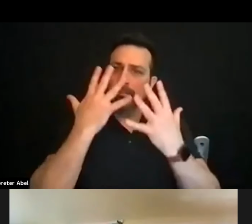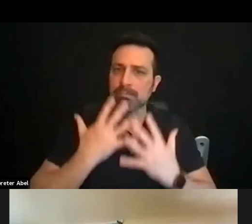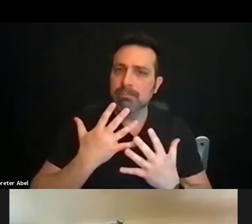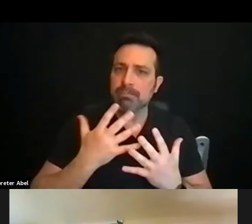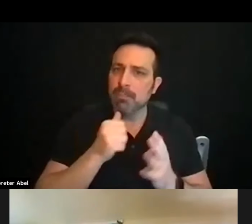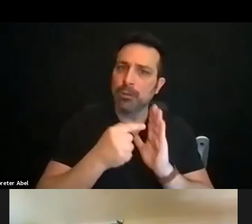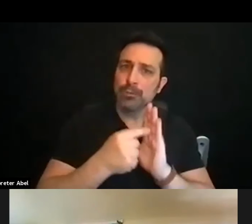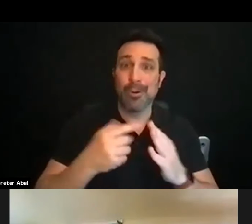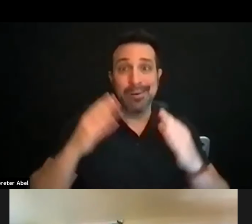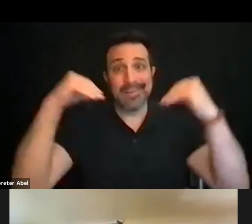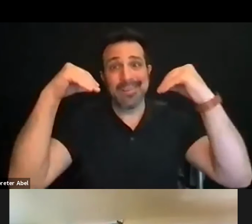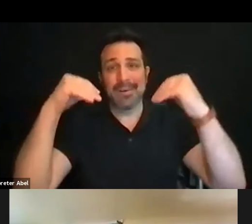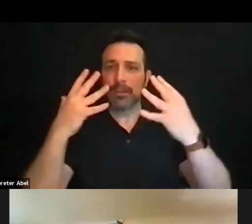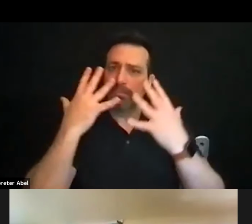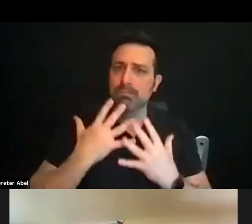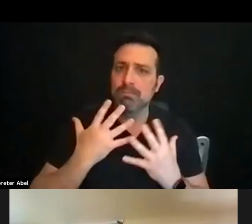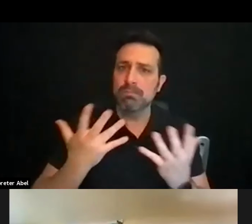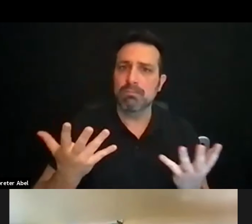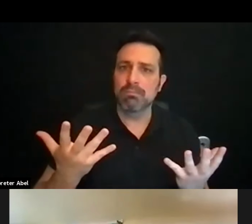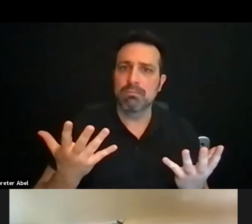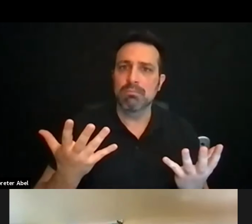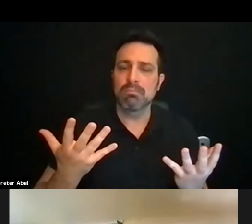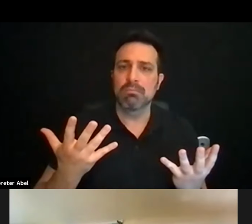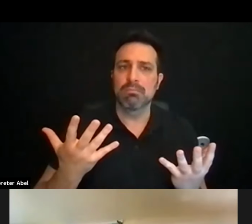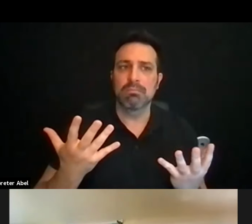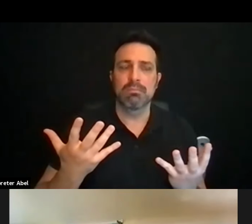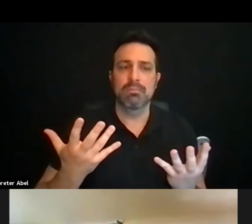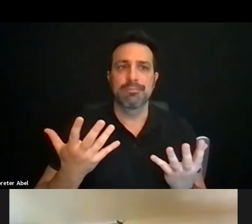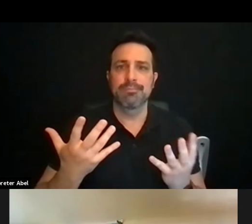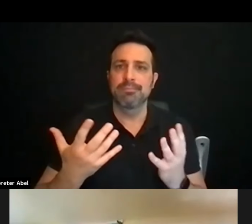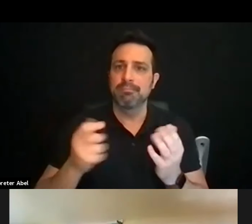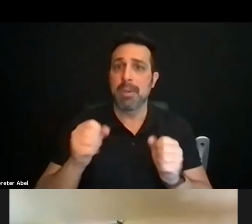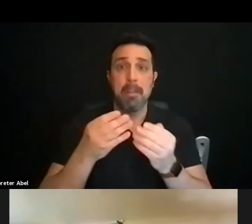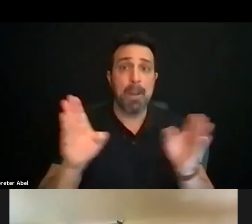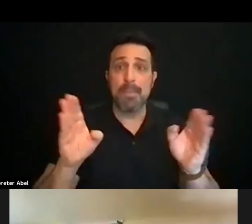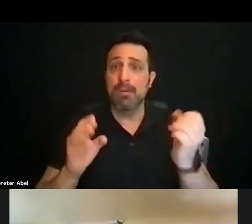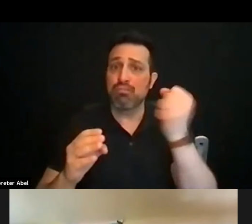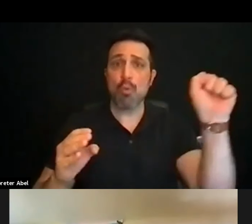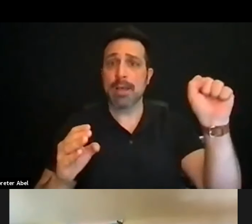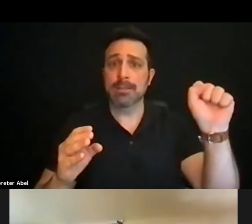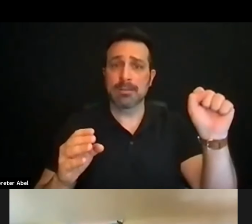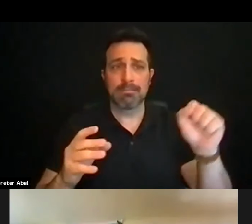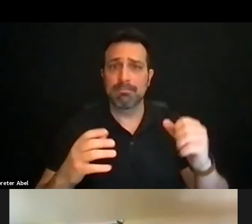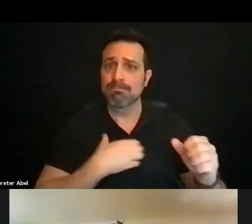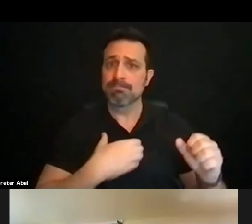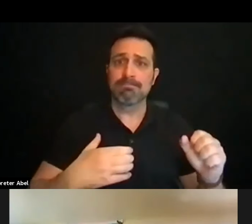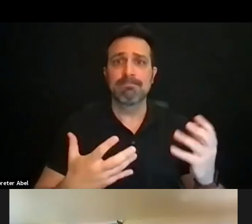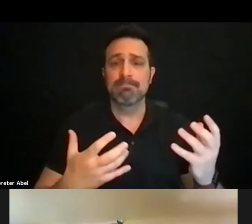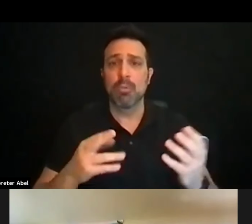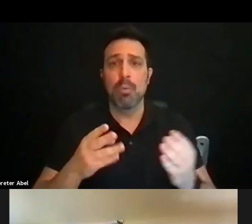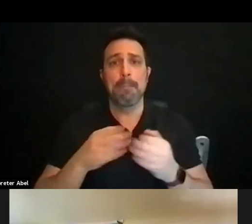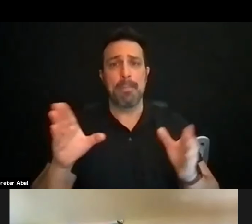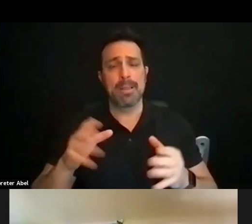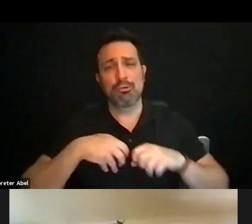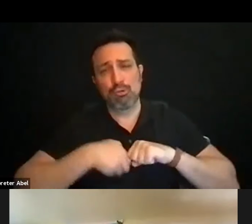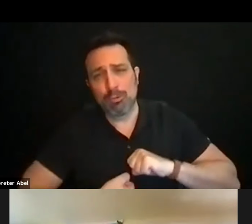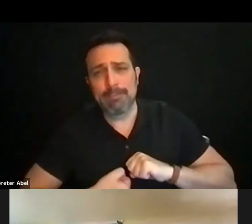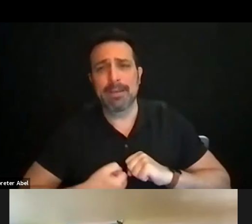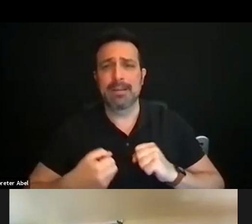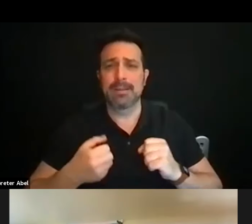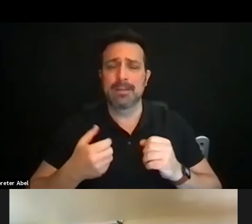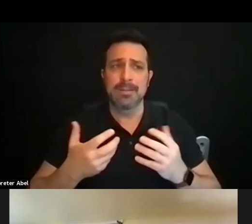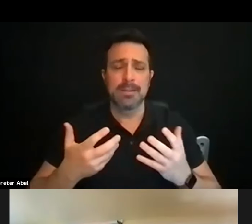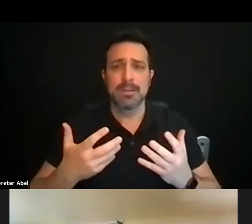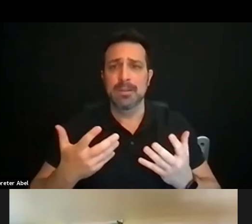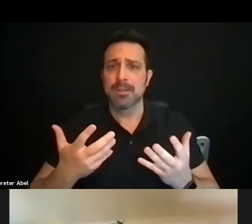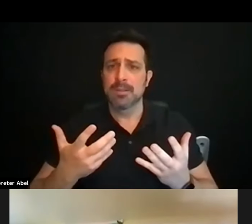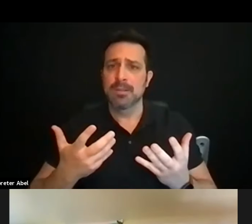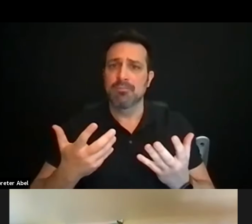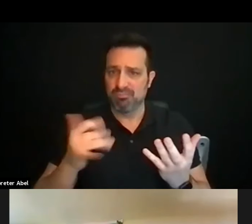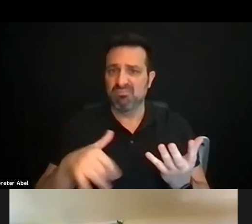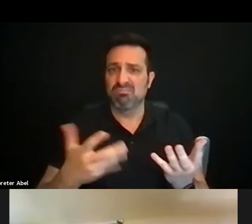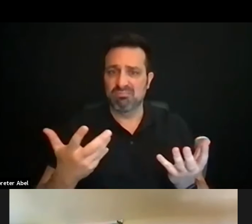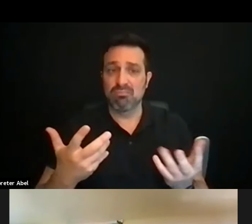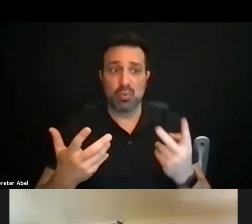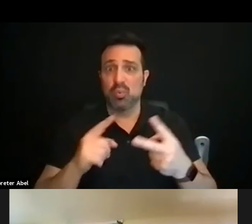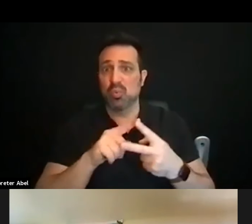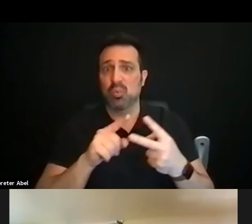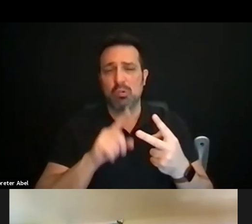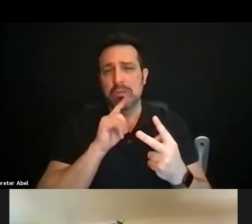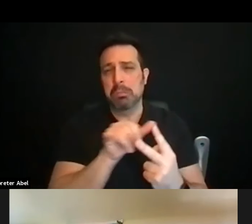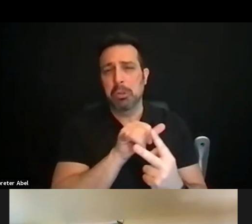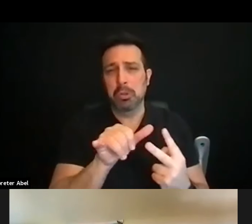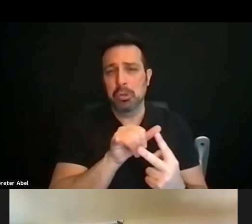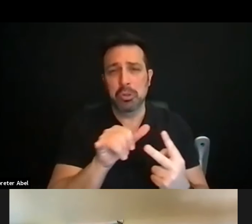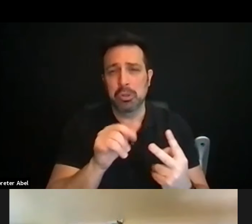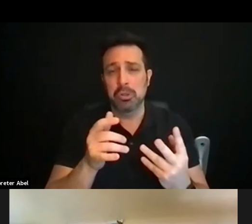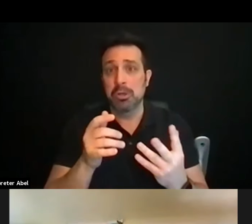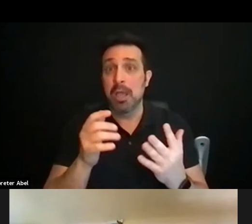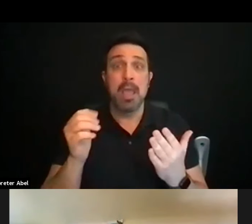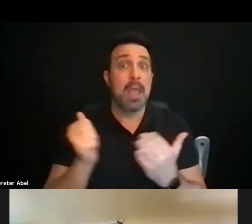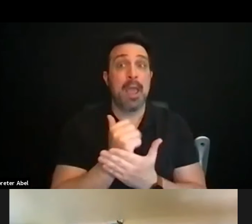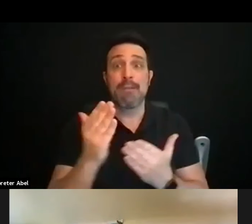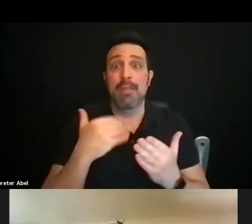lives